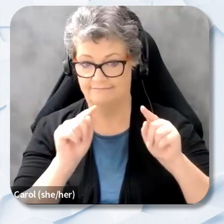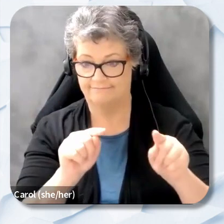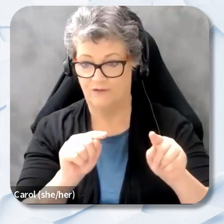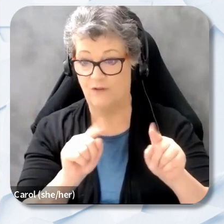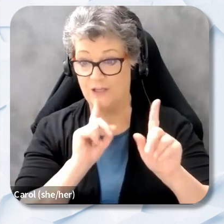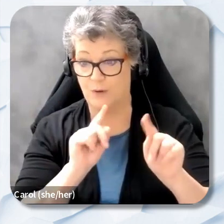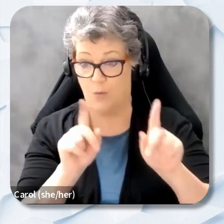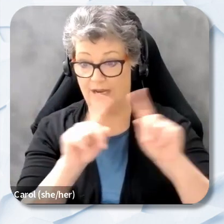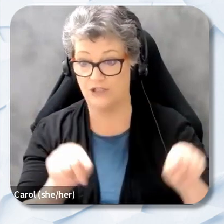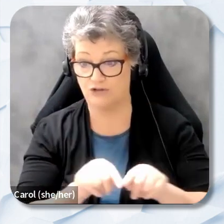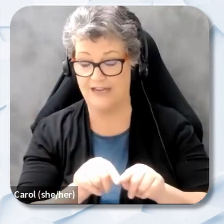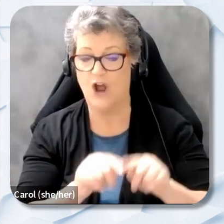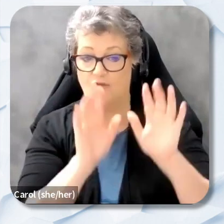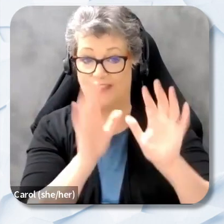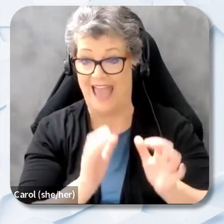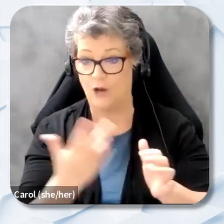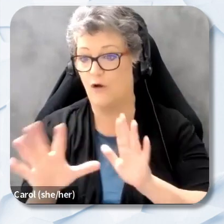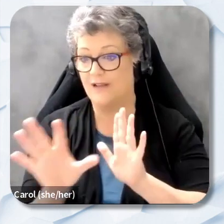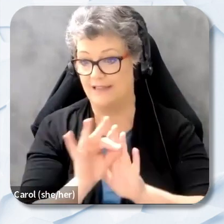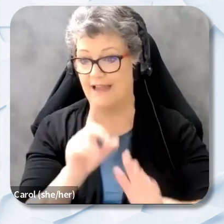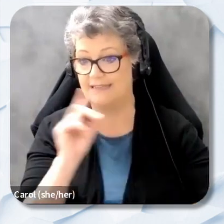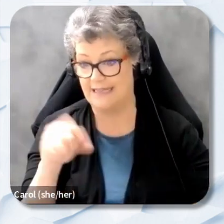the categories in which they have selected Yes.